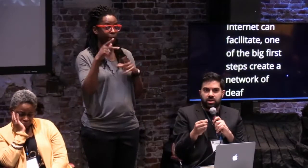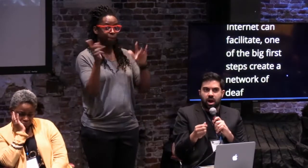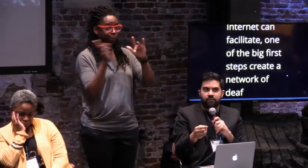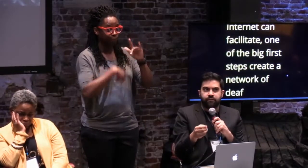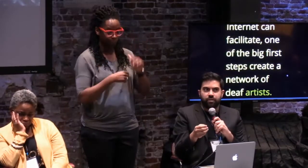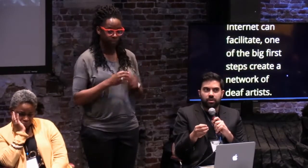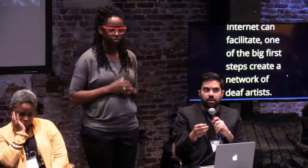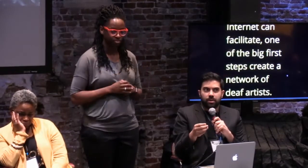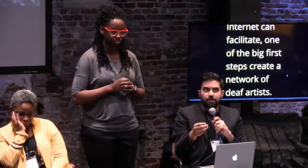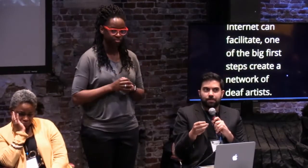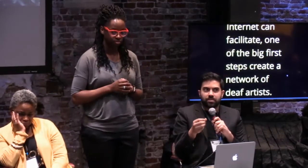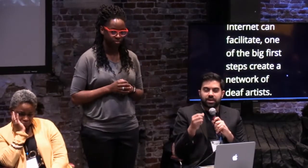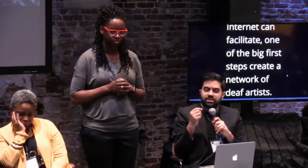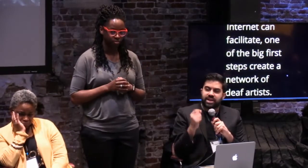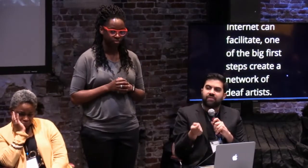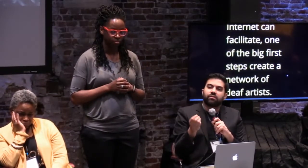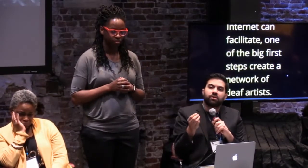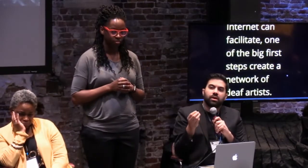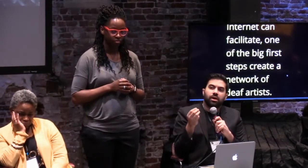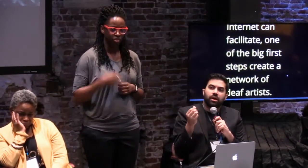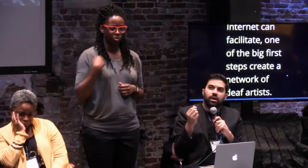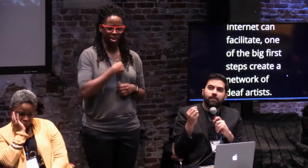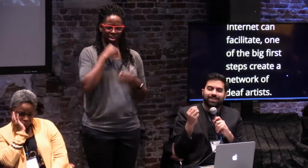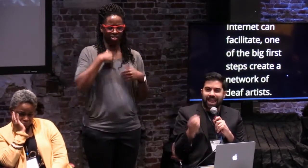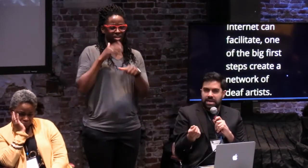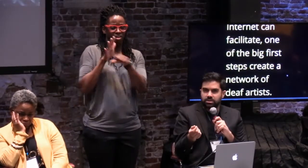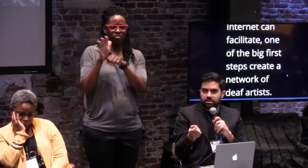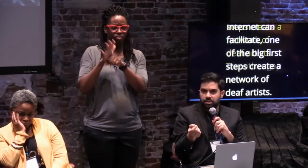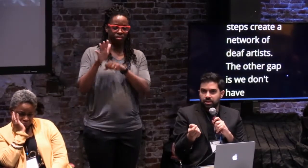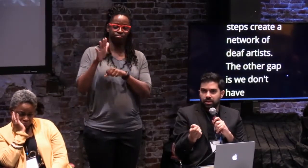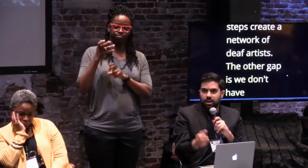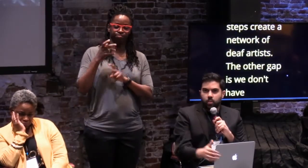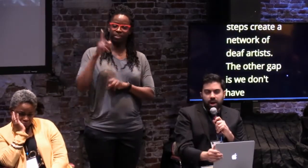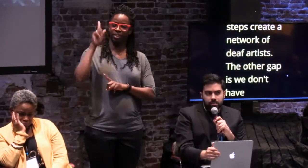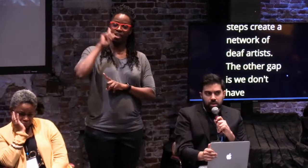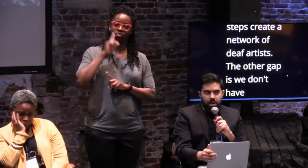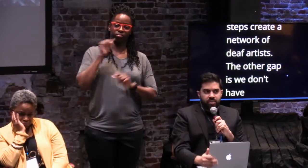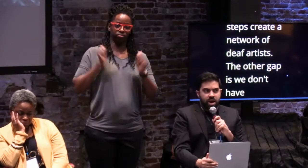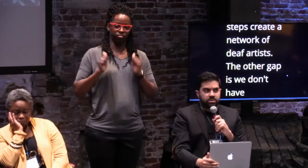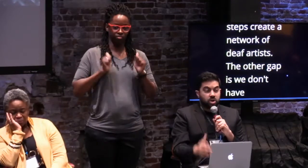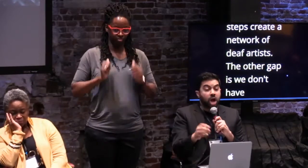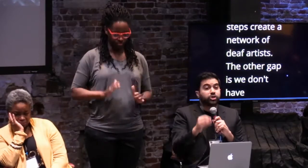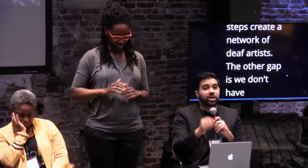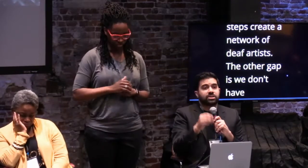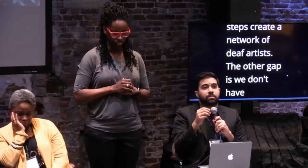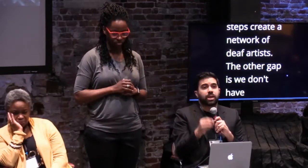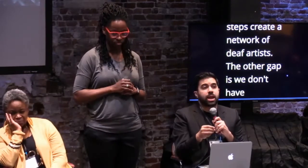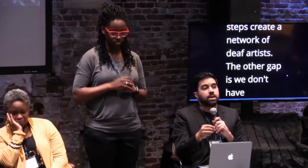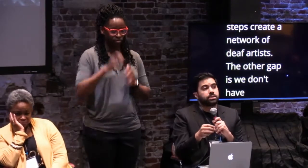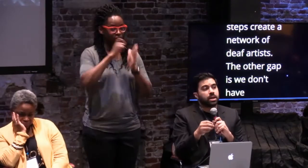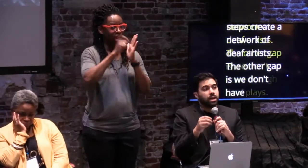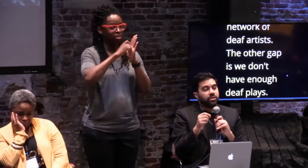enough deaf plays. What I mean by that, it's not just plays